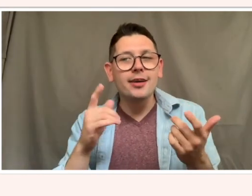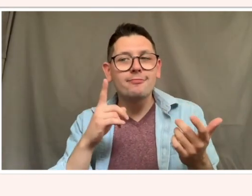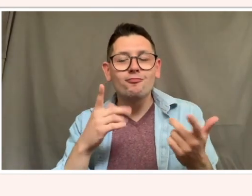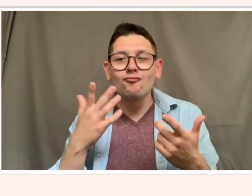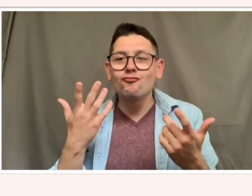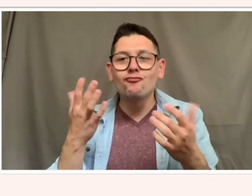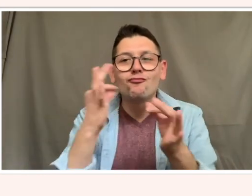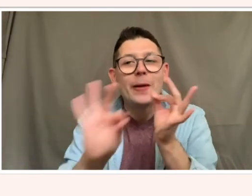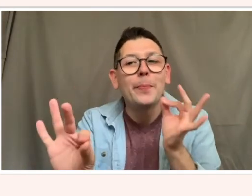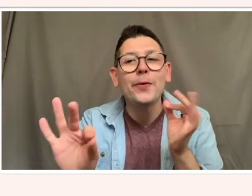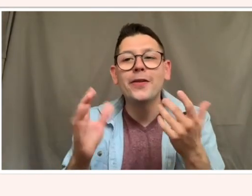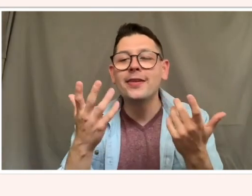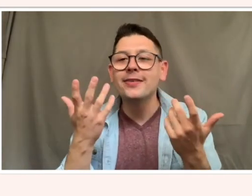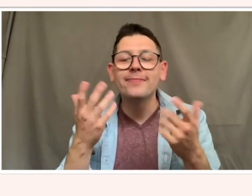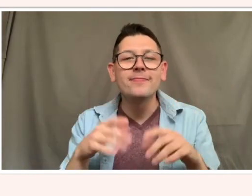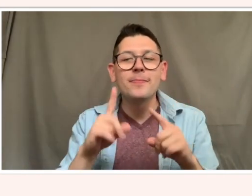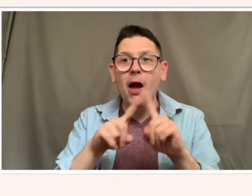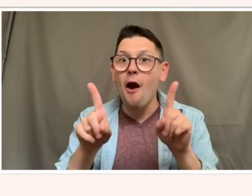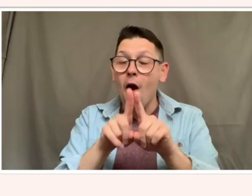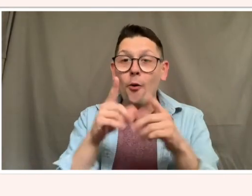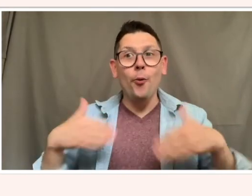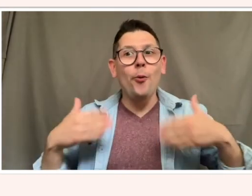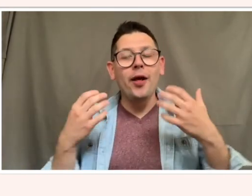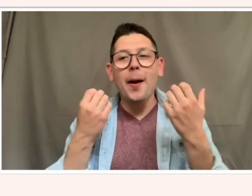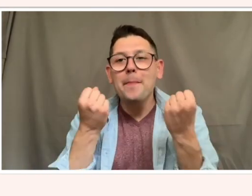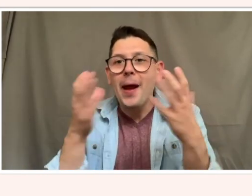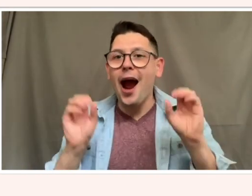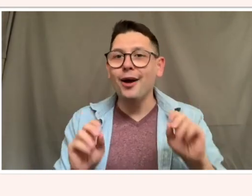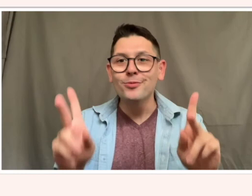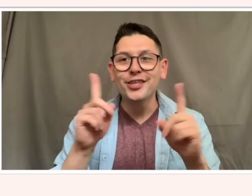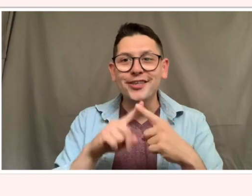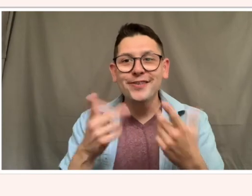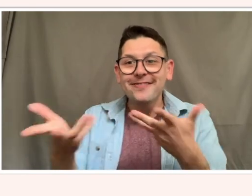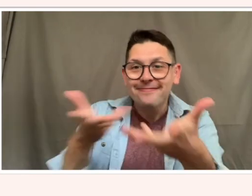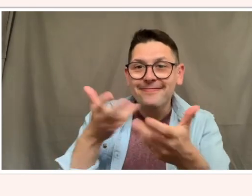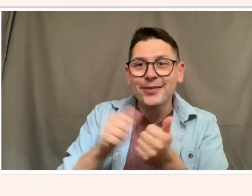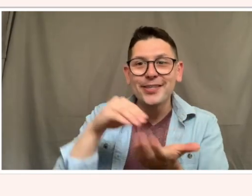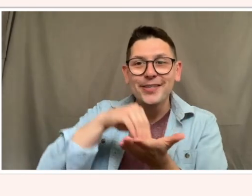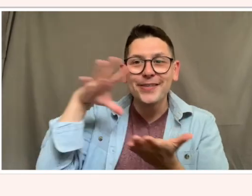You can use classifiers to show how the wind picked the boat up and moved the sail along